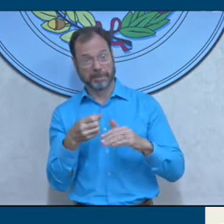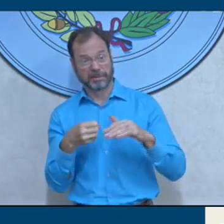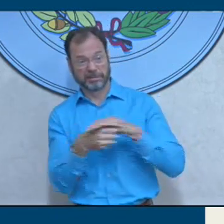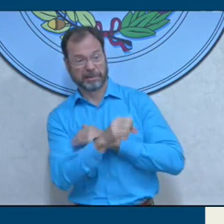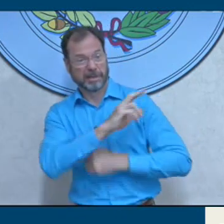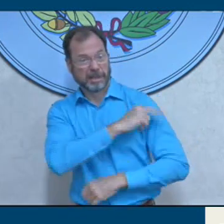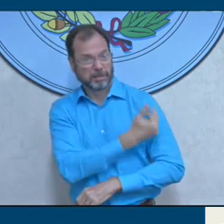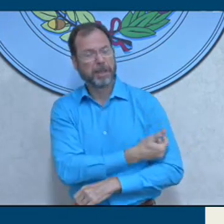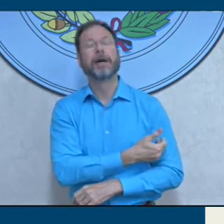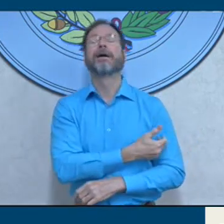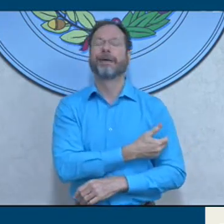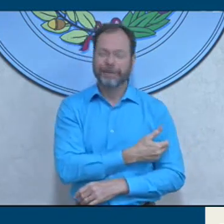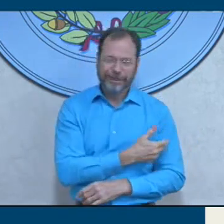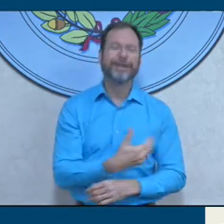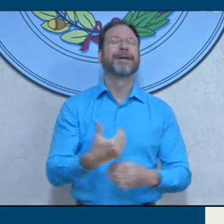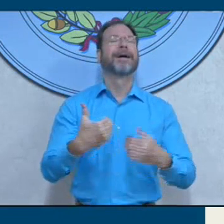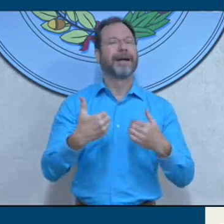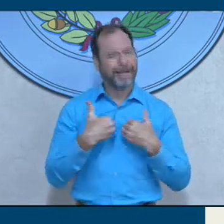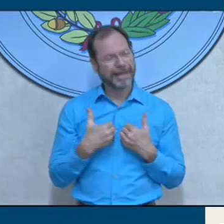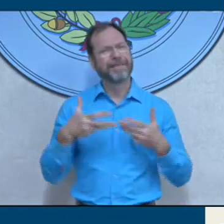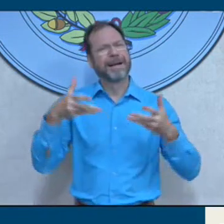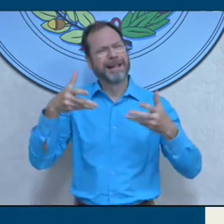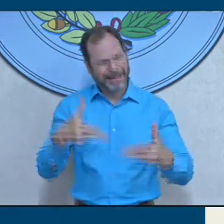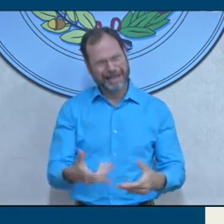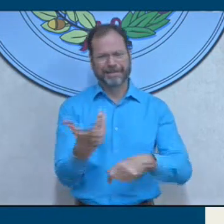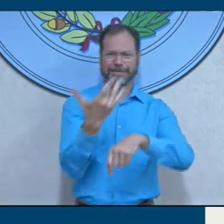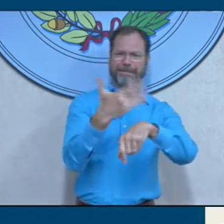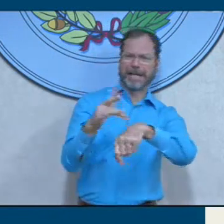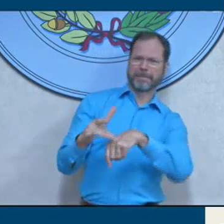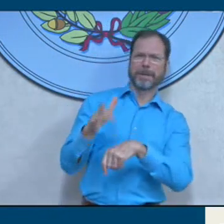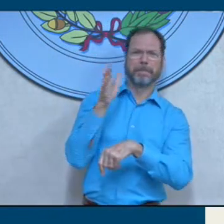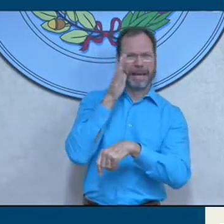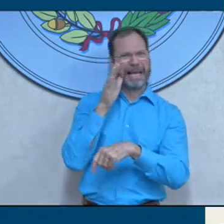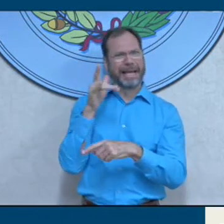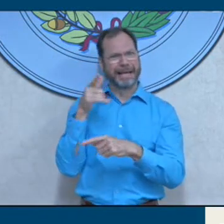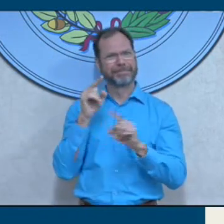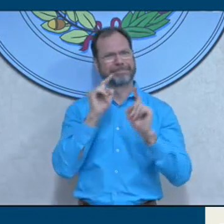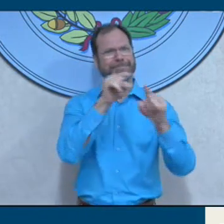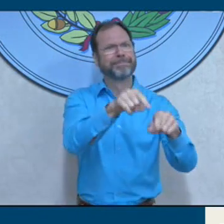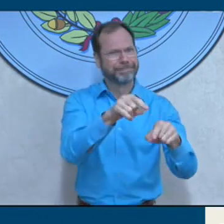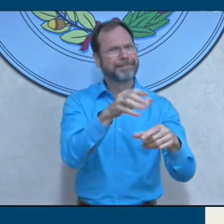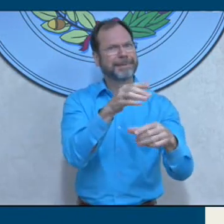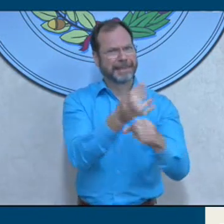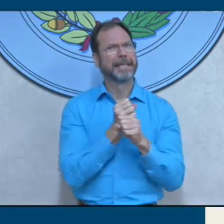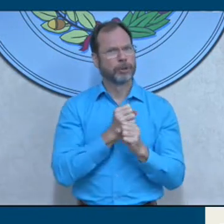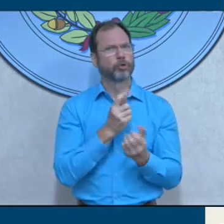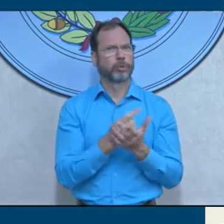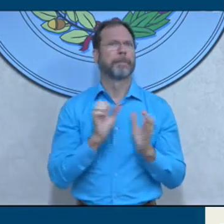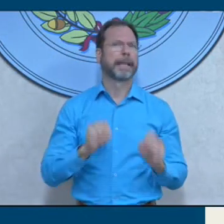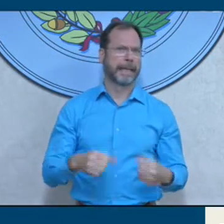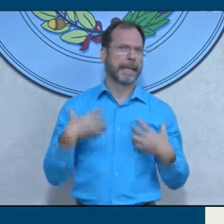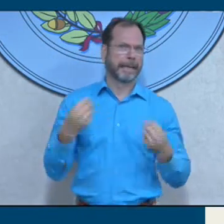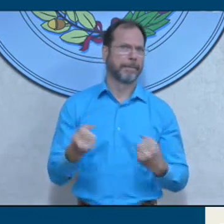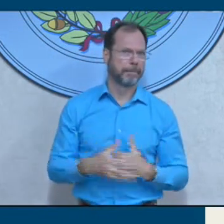GO TO THE HOSPITAL IN THE FIRST PLACE. AND WHEN THEY DO. THERE IS A HOSPITAL BED.